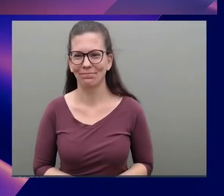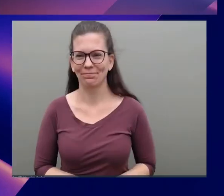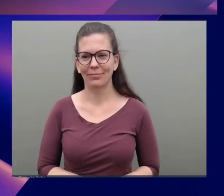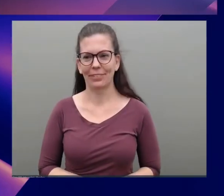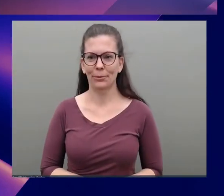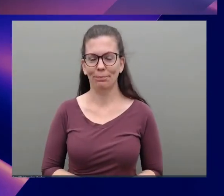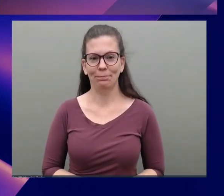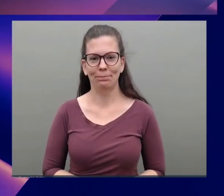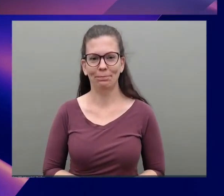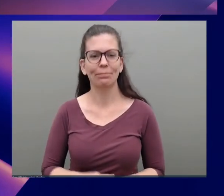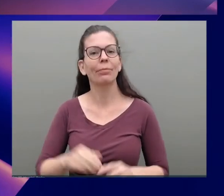And again, I'm gonna be,